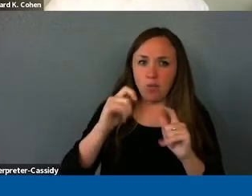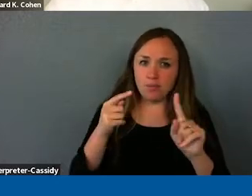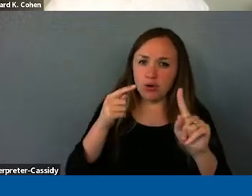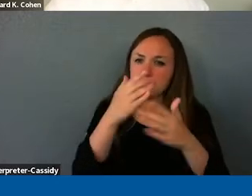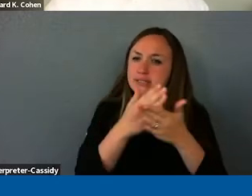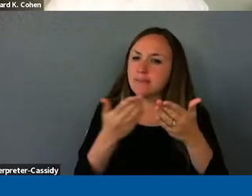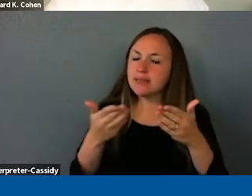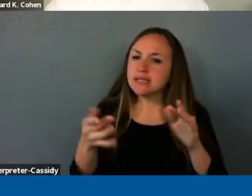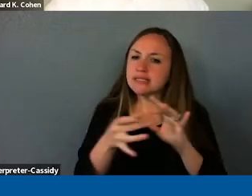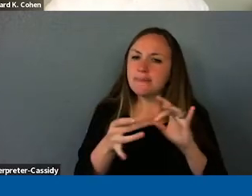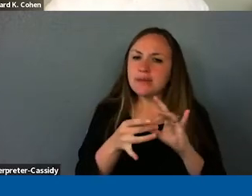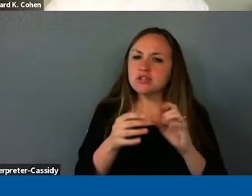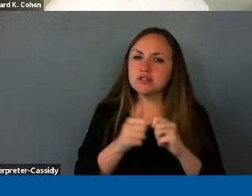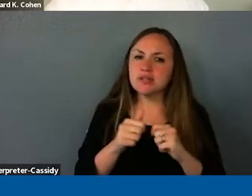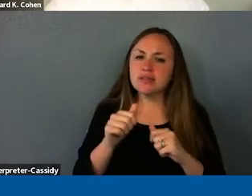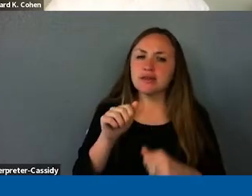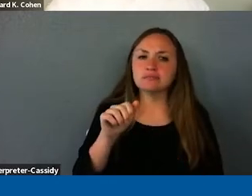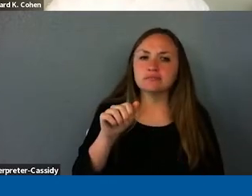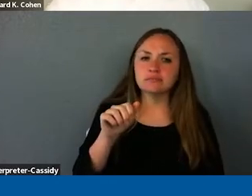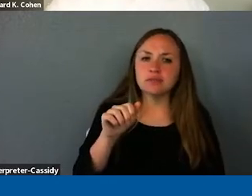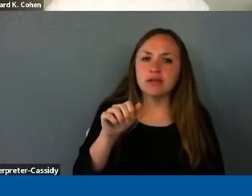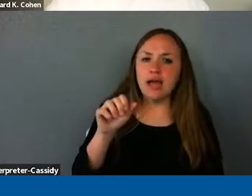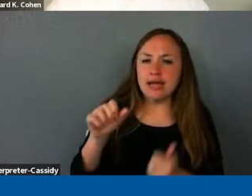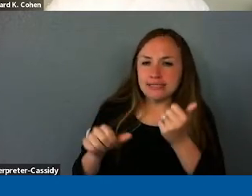in the Browser and Assistive Technology Support page.